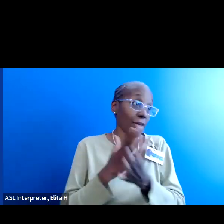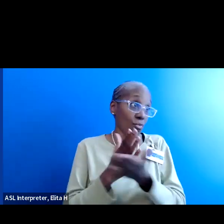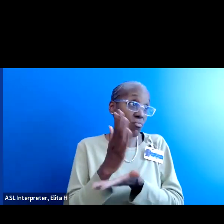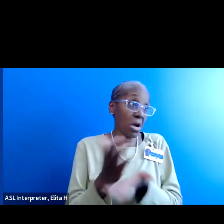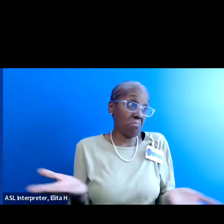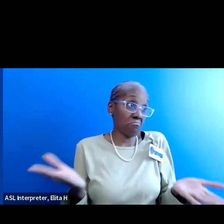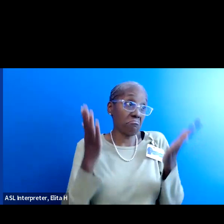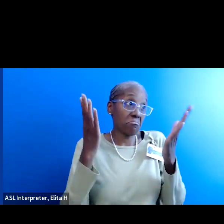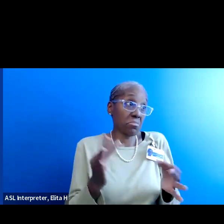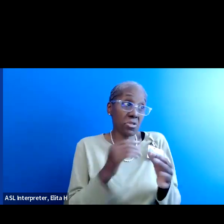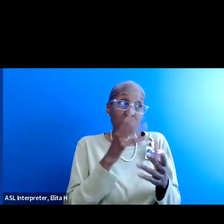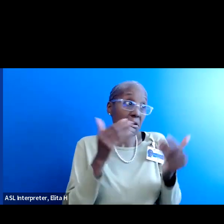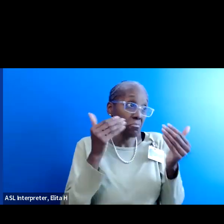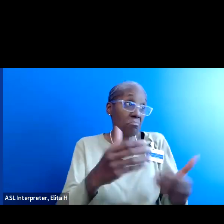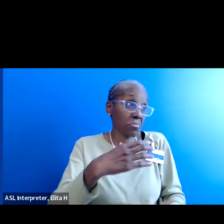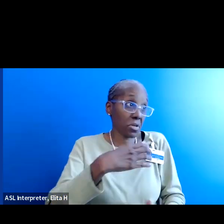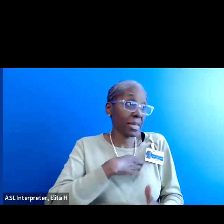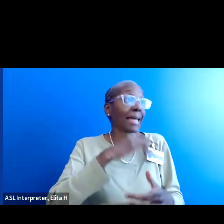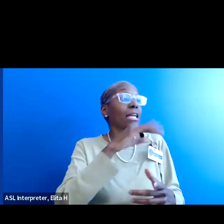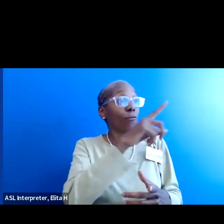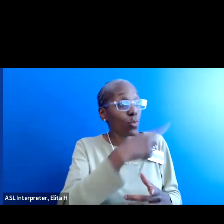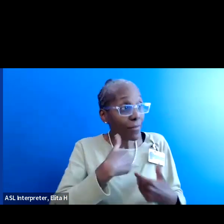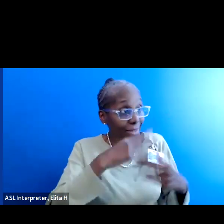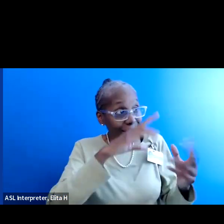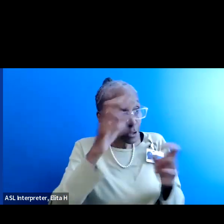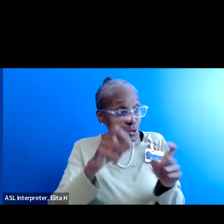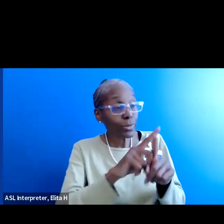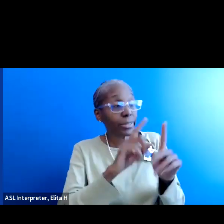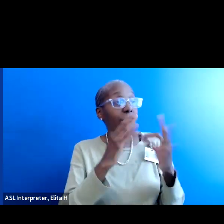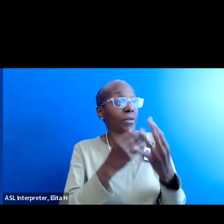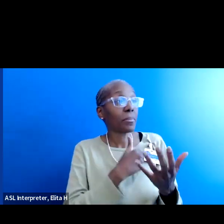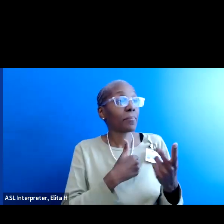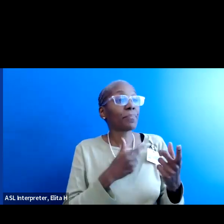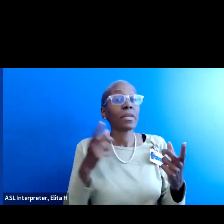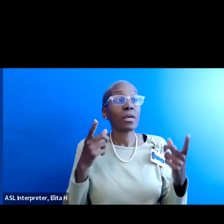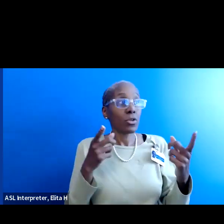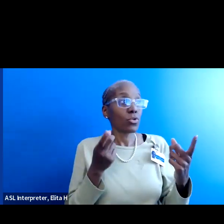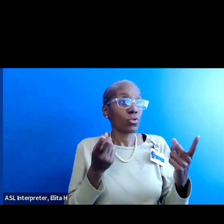to not pursue this complaint, but if you have that issue as a family member they could approach the facility separately.